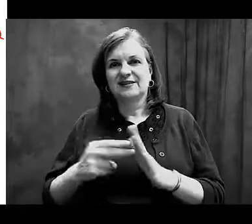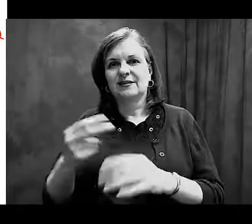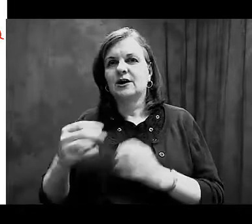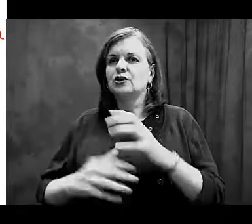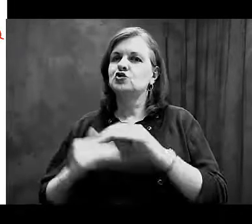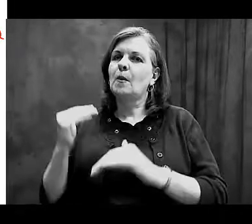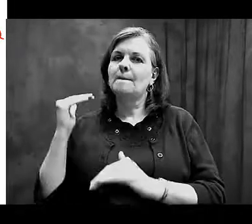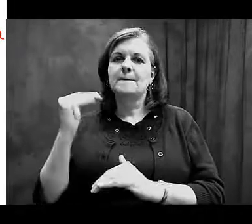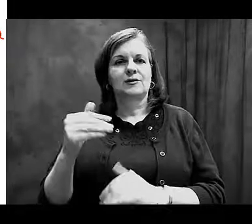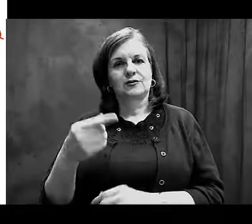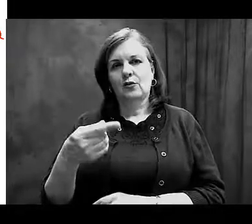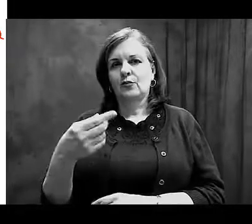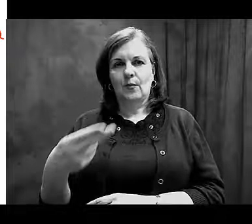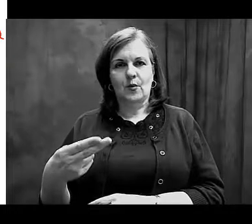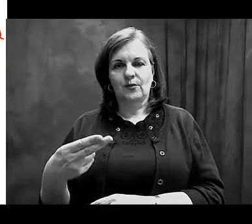we see this associated